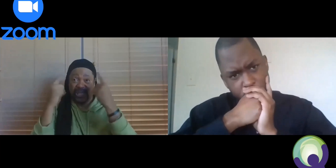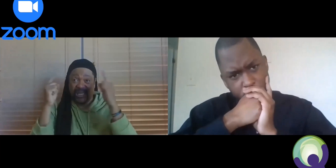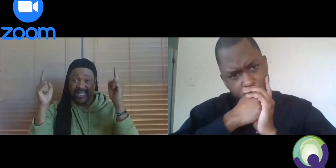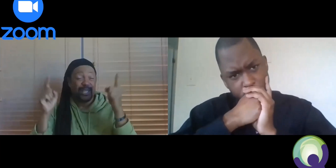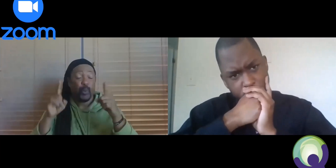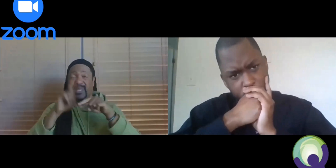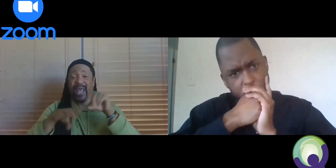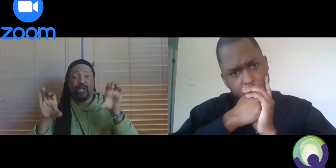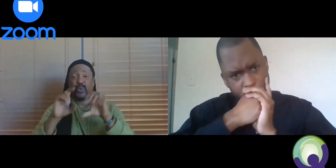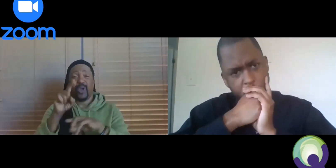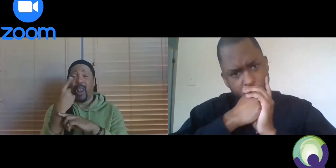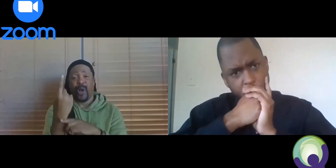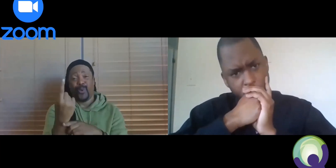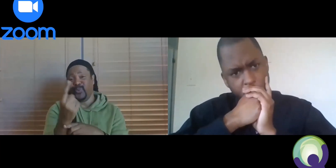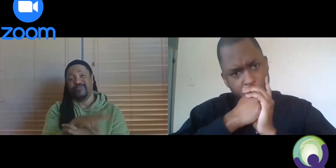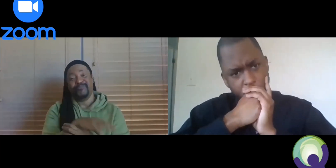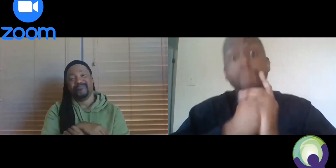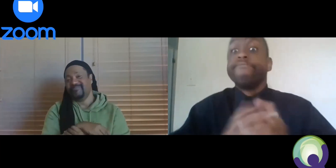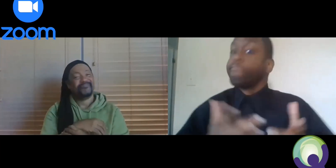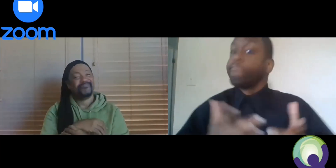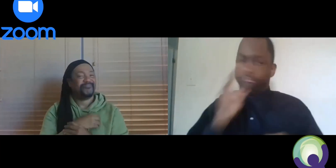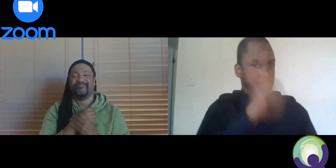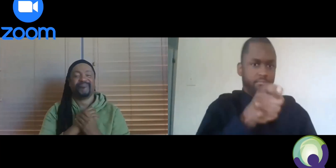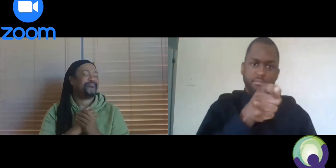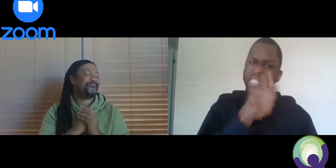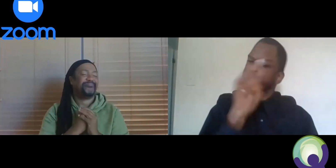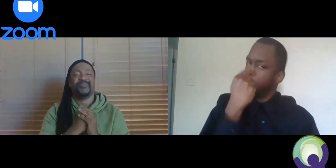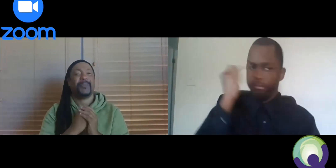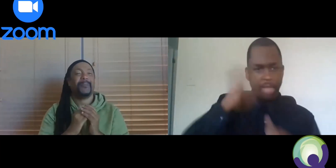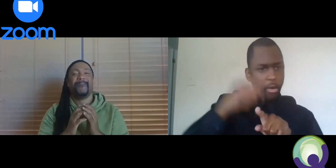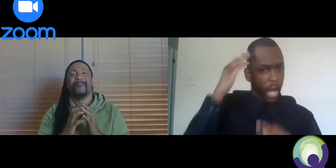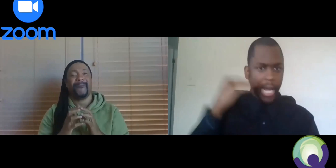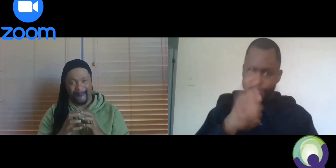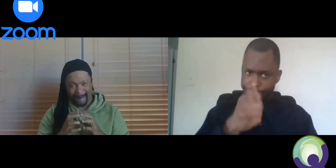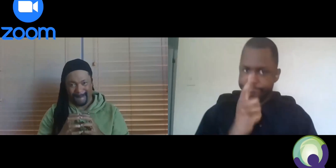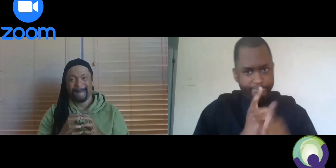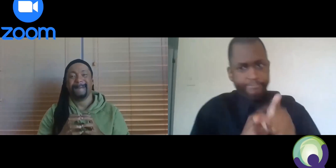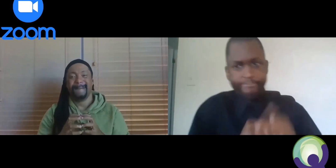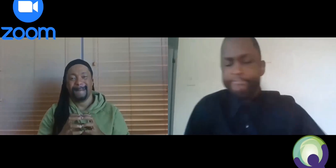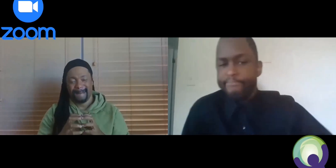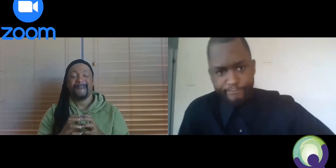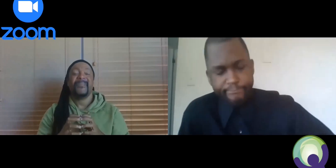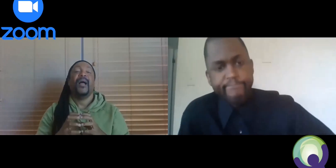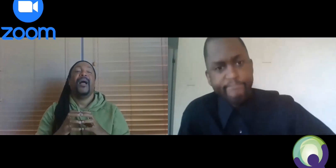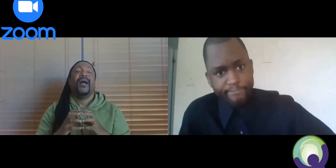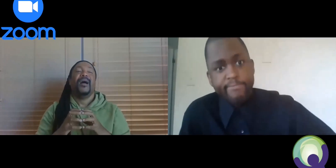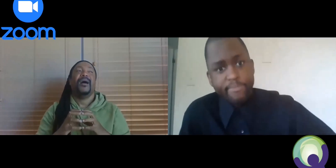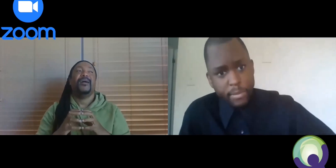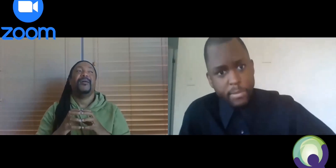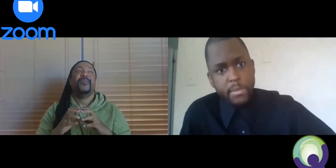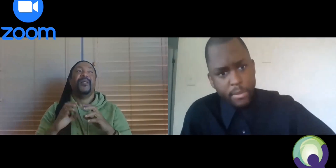Fred: Really to be successful you can’t do it alone Jonathan: Exactly, you hit the nail on the head